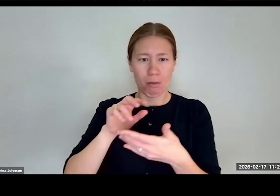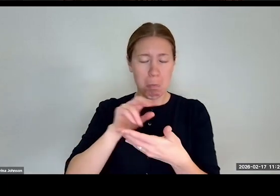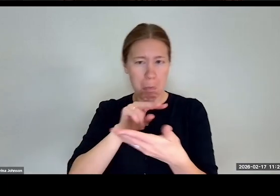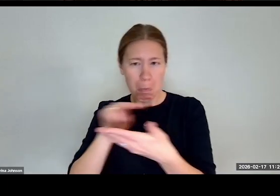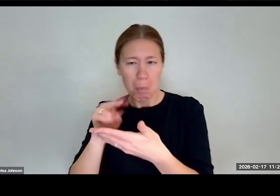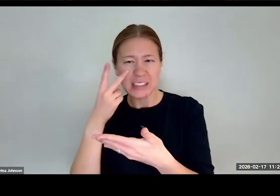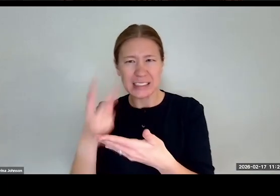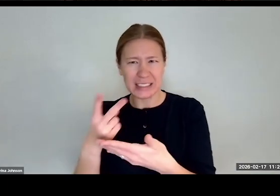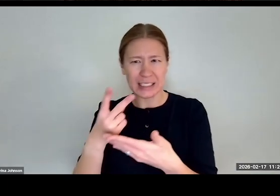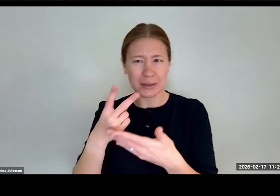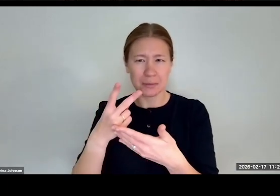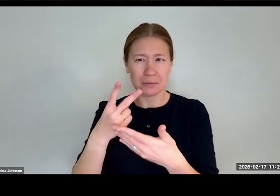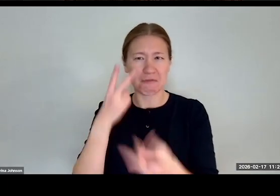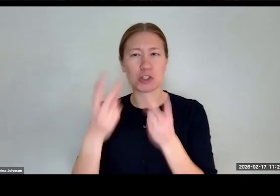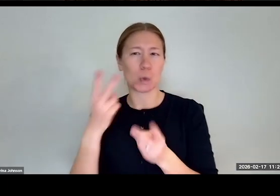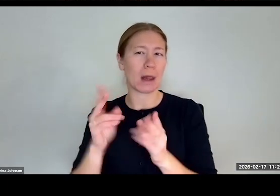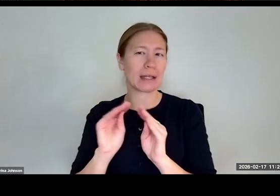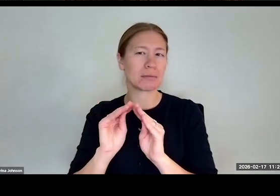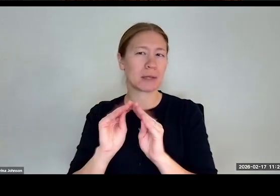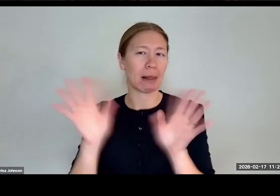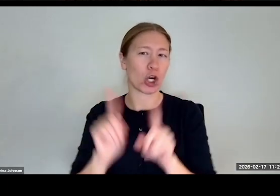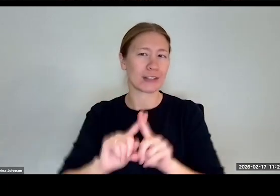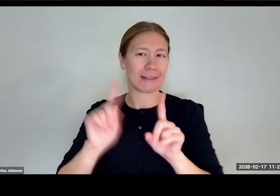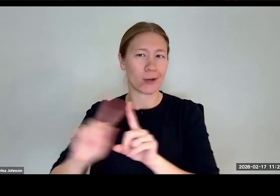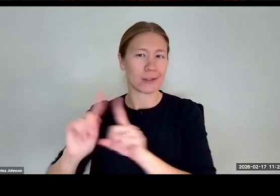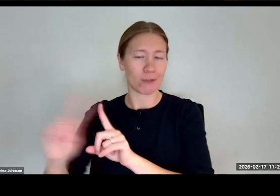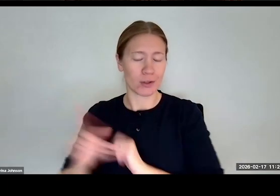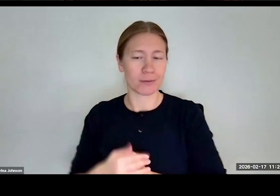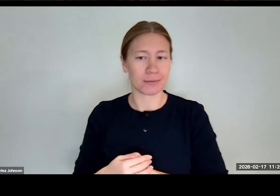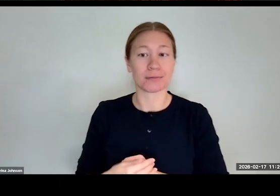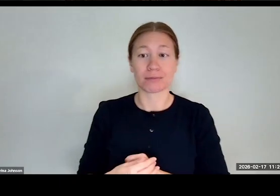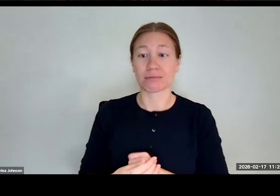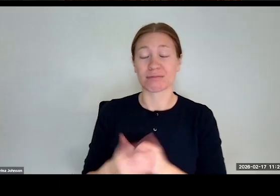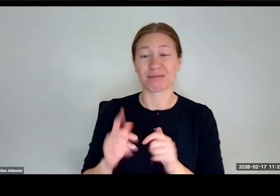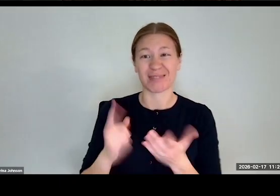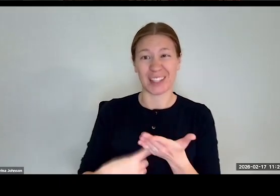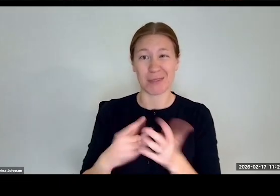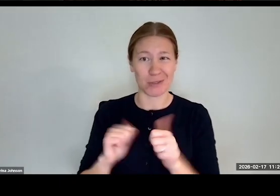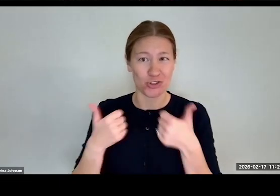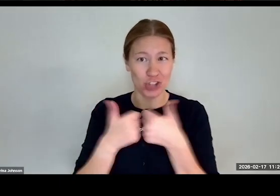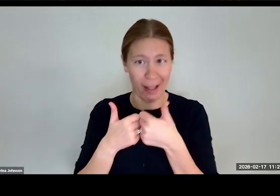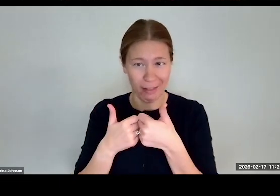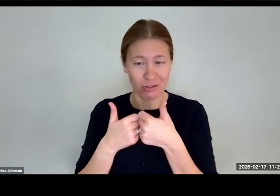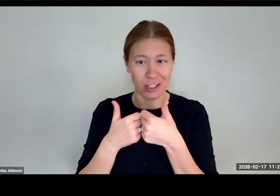that there are some visual differences between these characters because these are ones that are more challenging to interpret